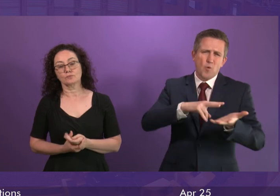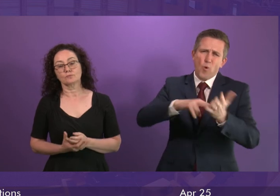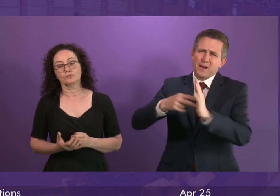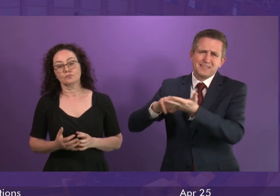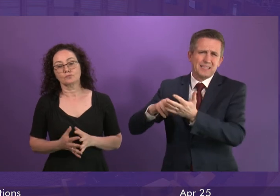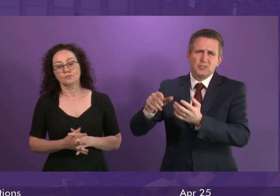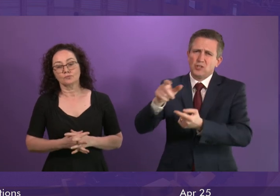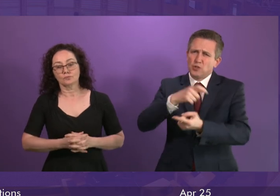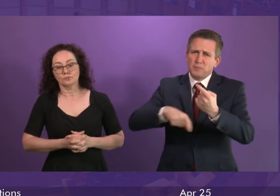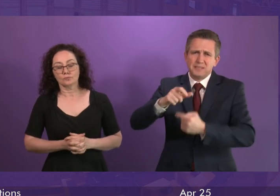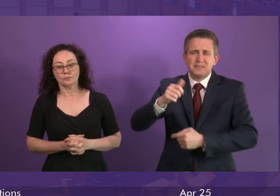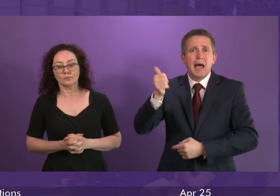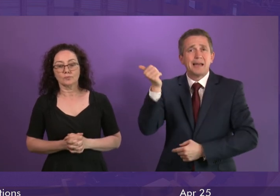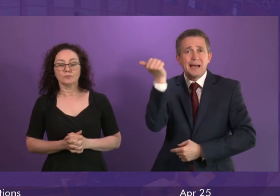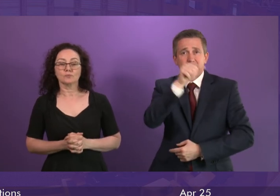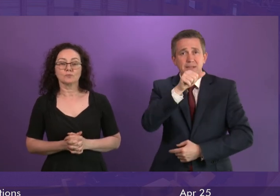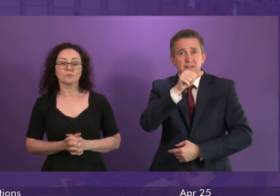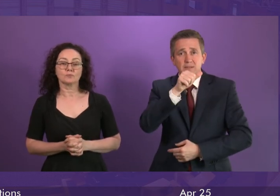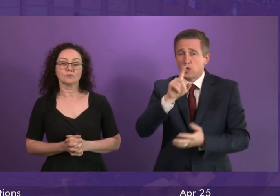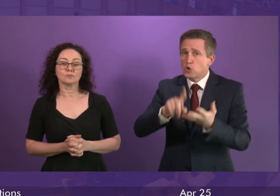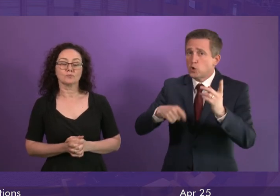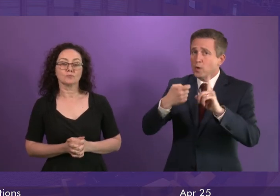and communities across the country have adopted. While the United Kingdom Government continues